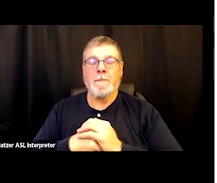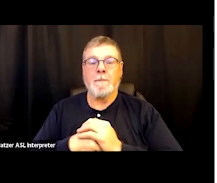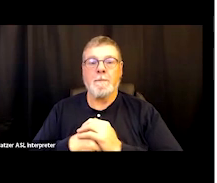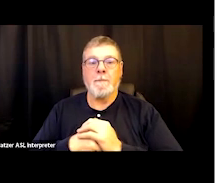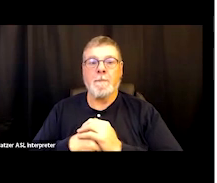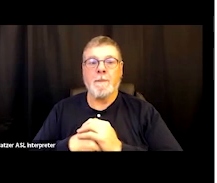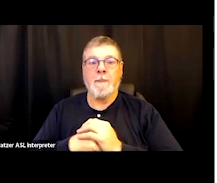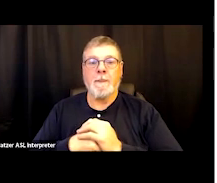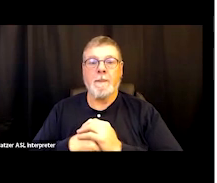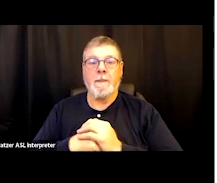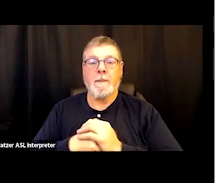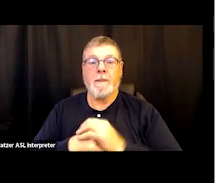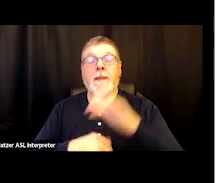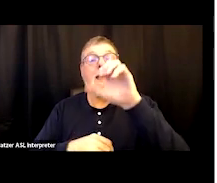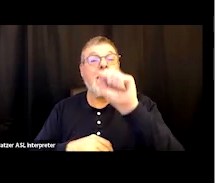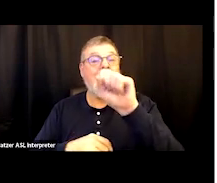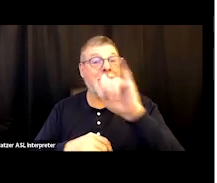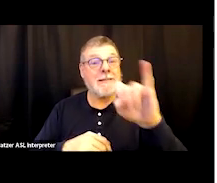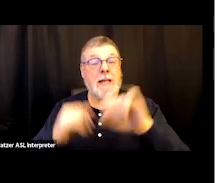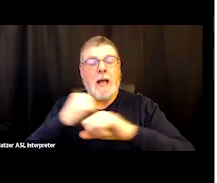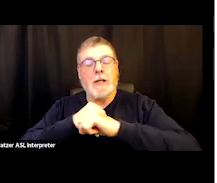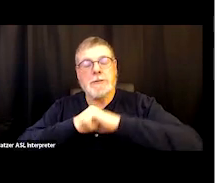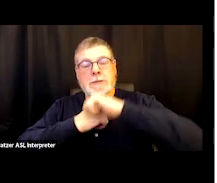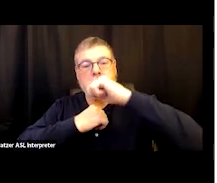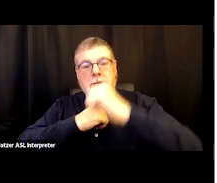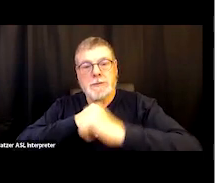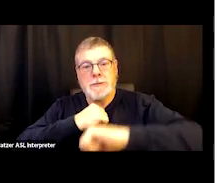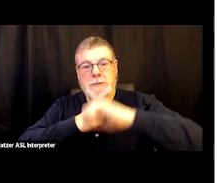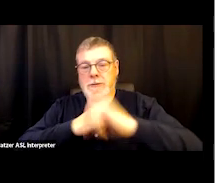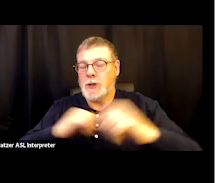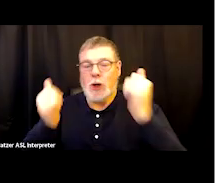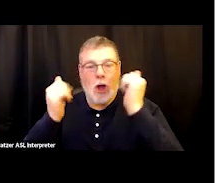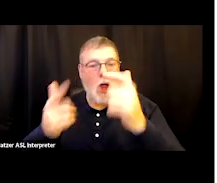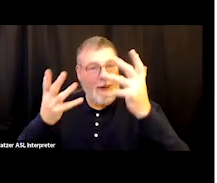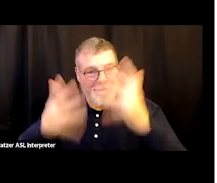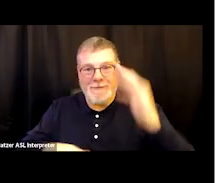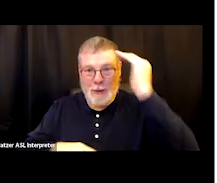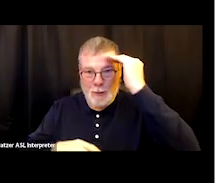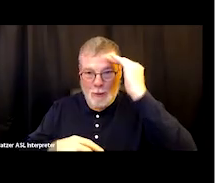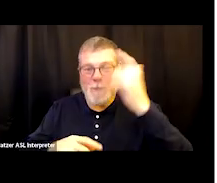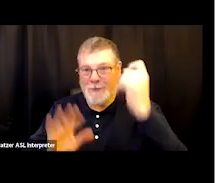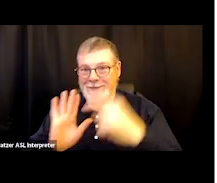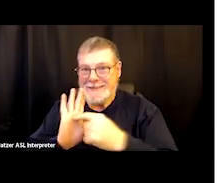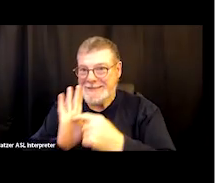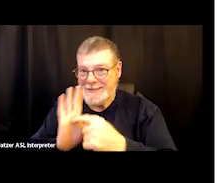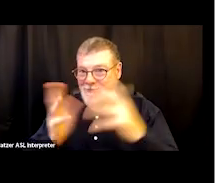The SSI application is very long as I know you all know because you did it, one, for the sample case.